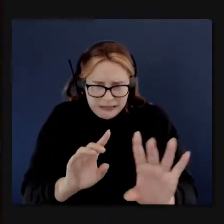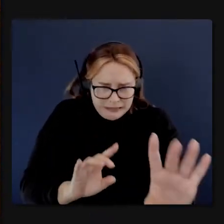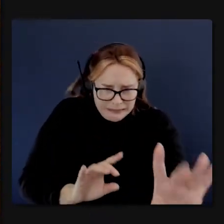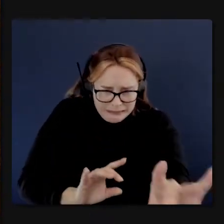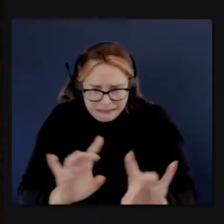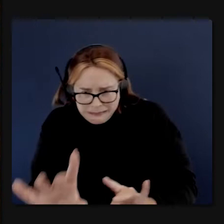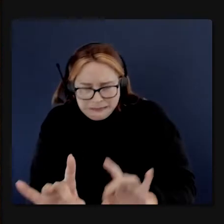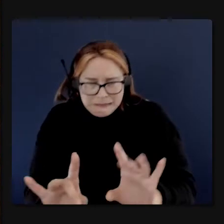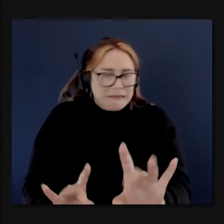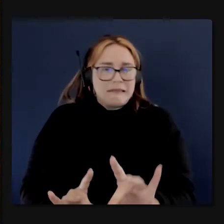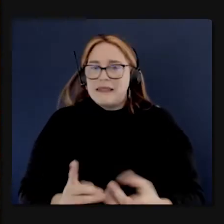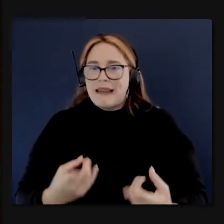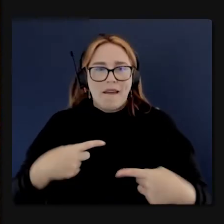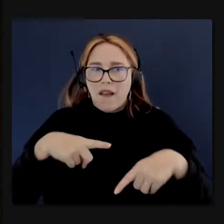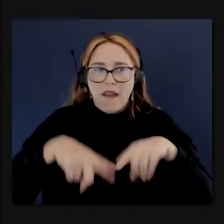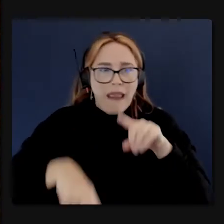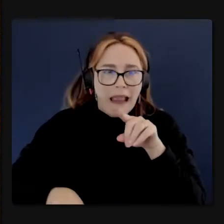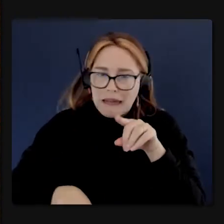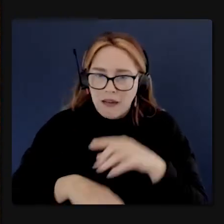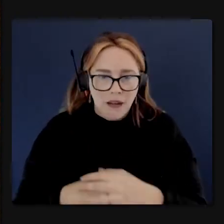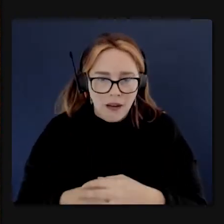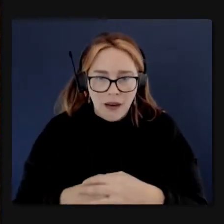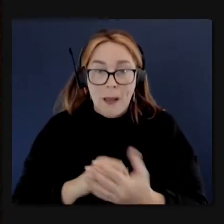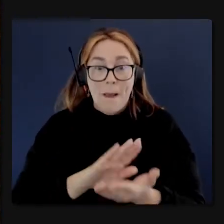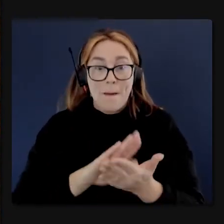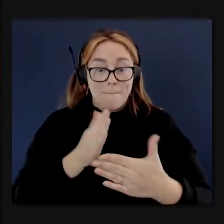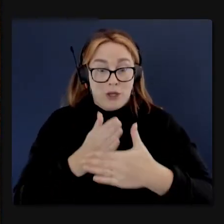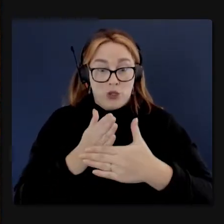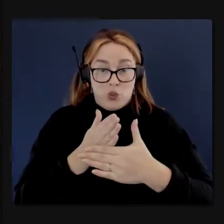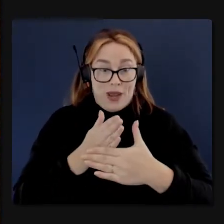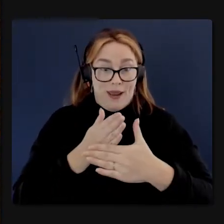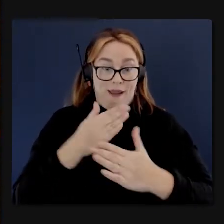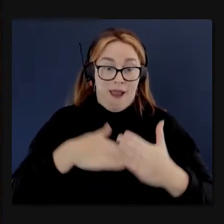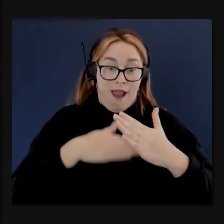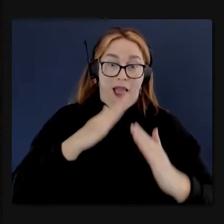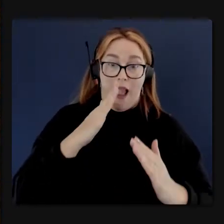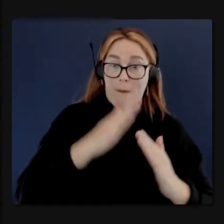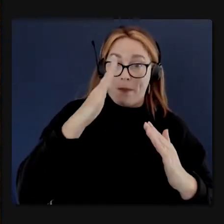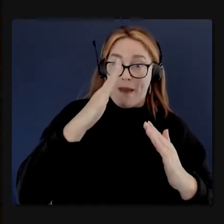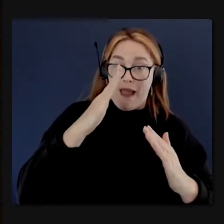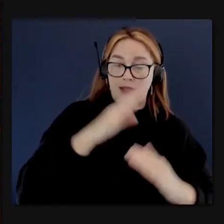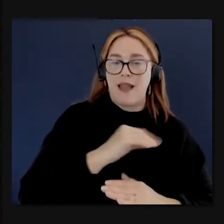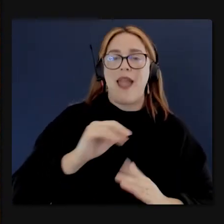it's hard to spot the difference between the optimized and the original.